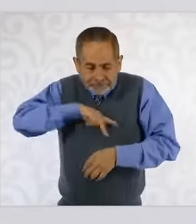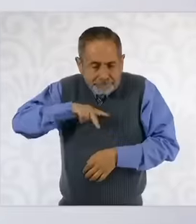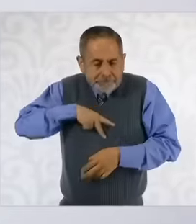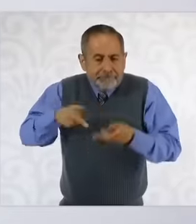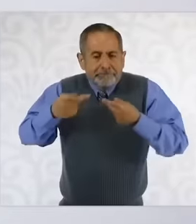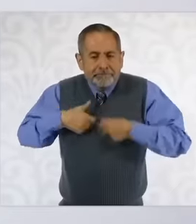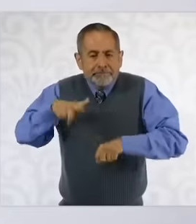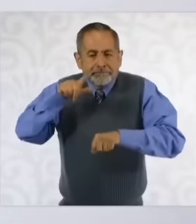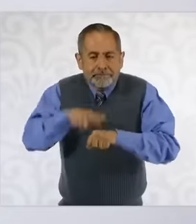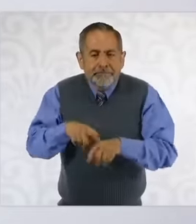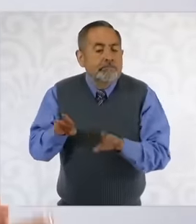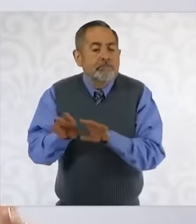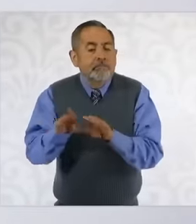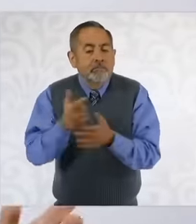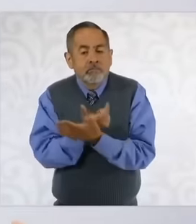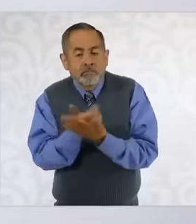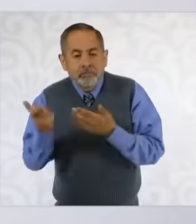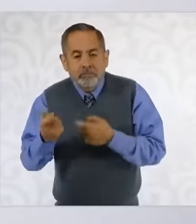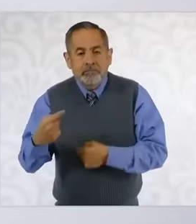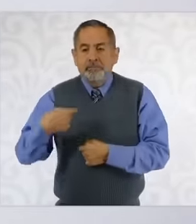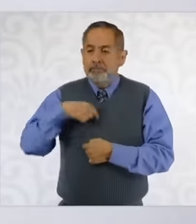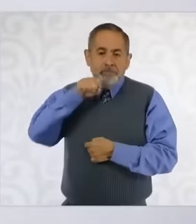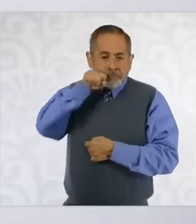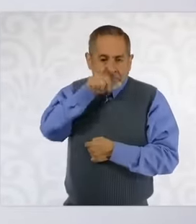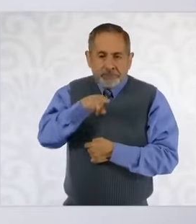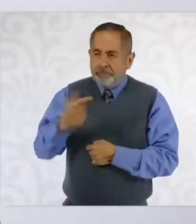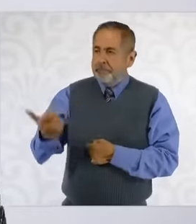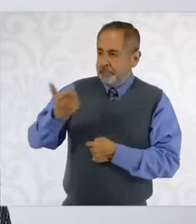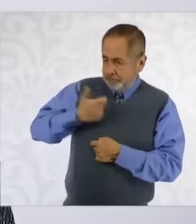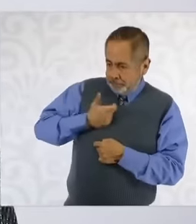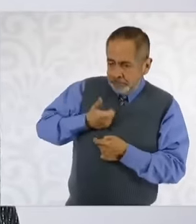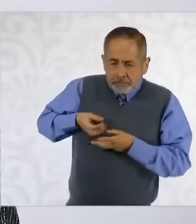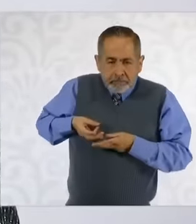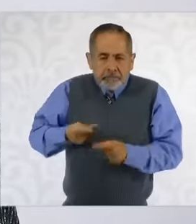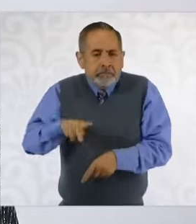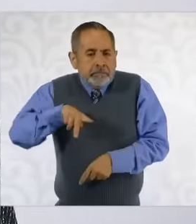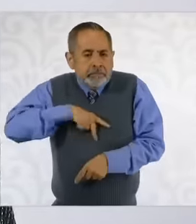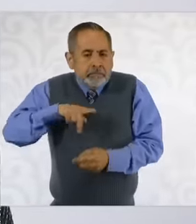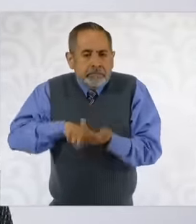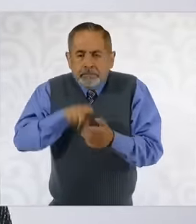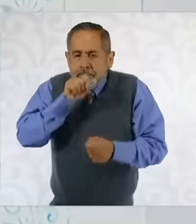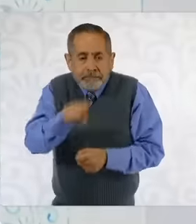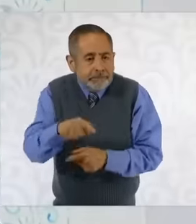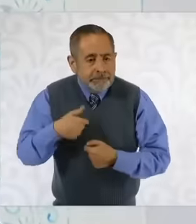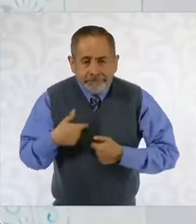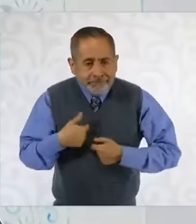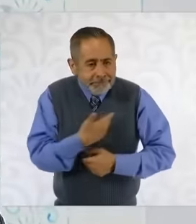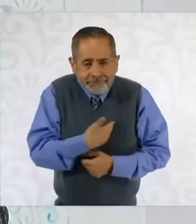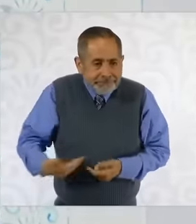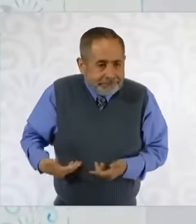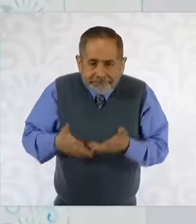will be covered with the salary that I have as president of the republic but they are already reaching